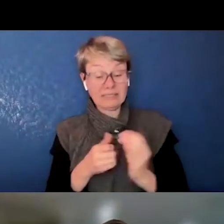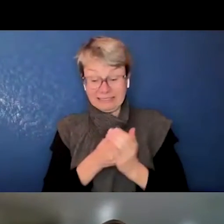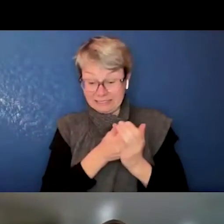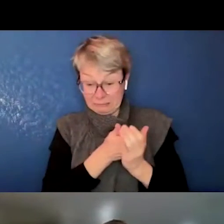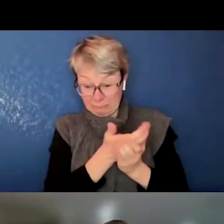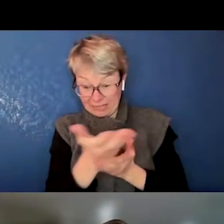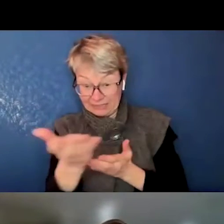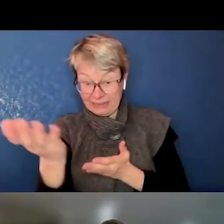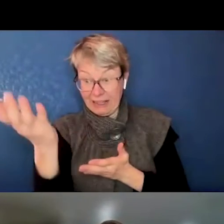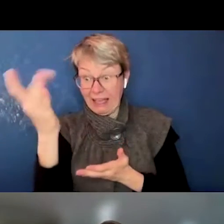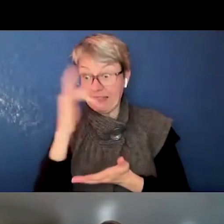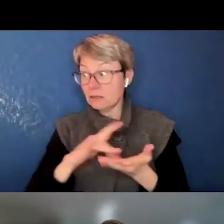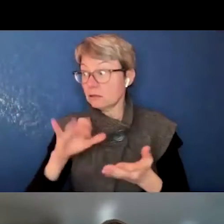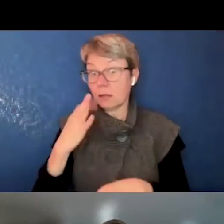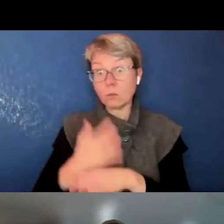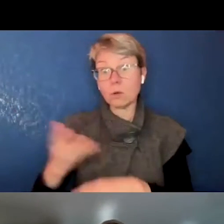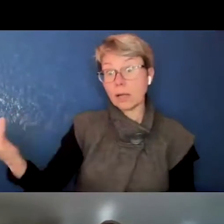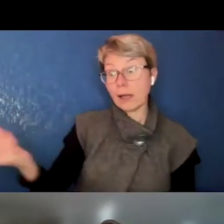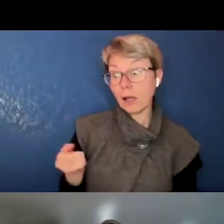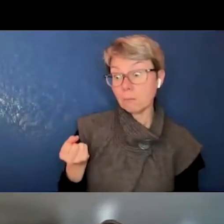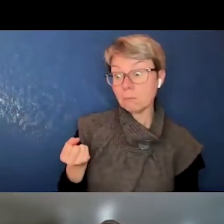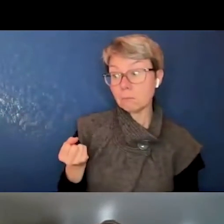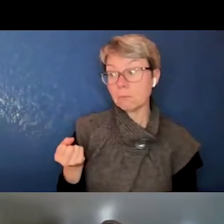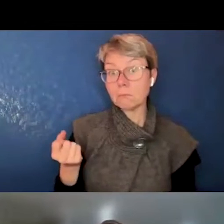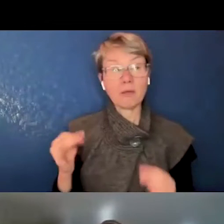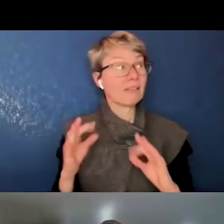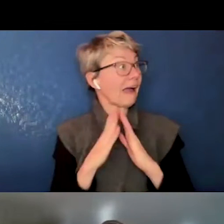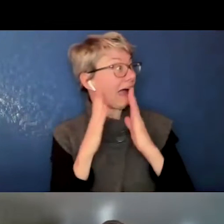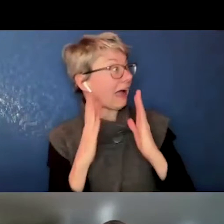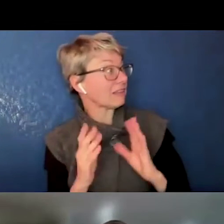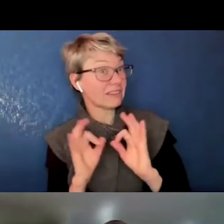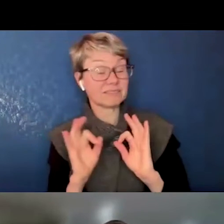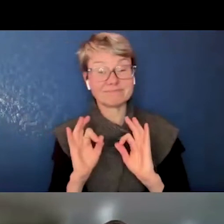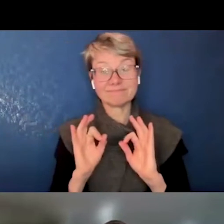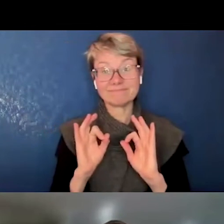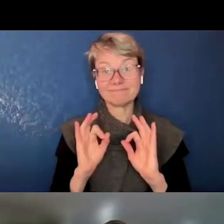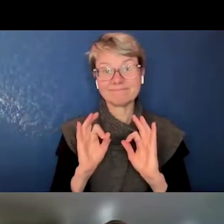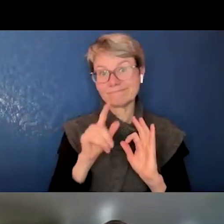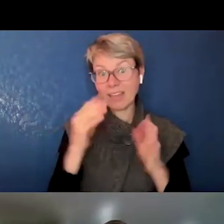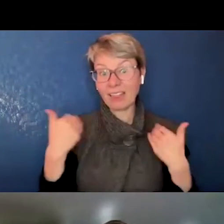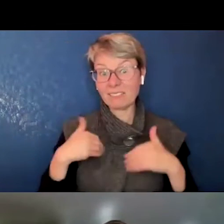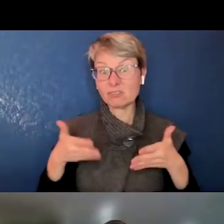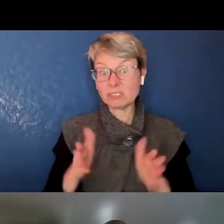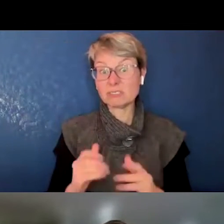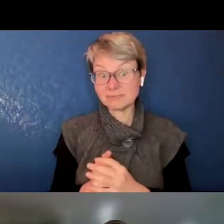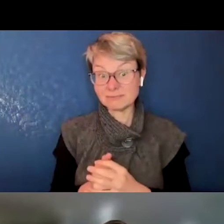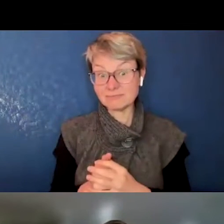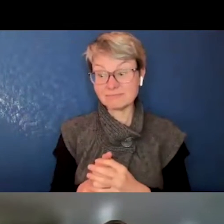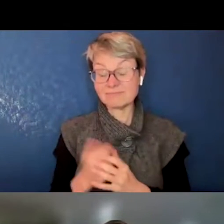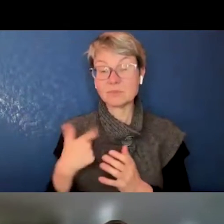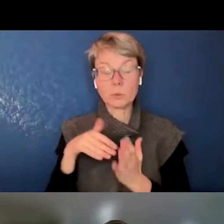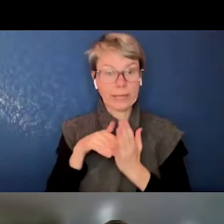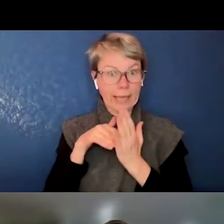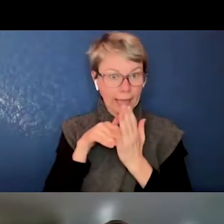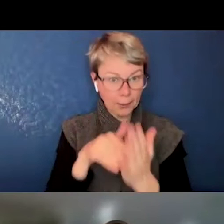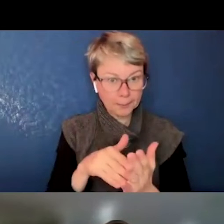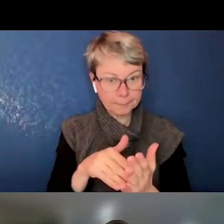he had no income no assets and he became homeless um we intercepted him and were able to appeal the